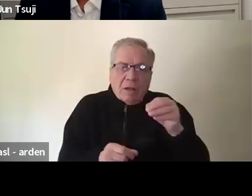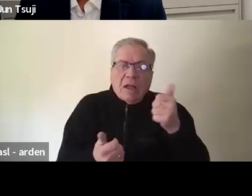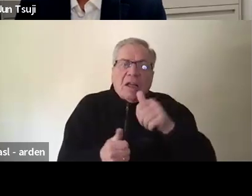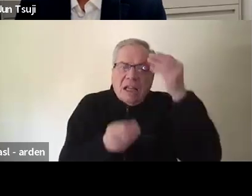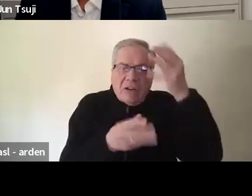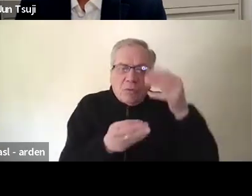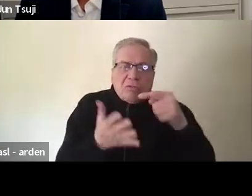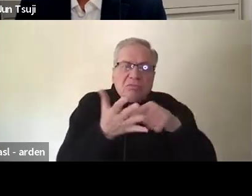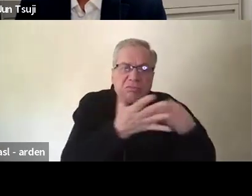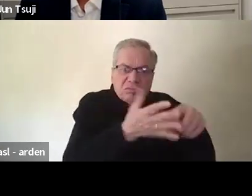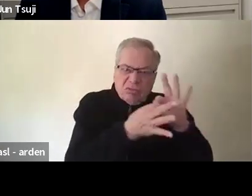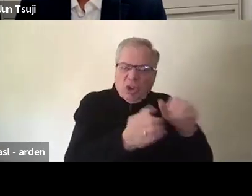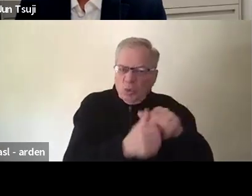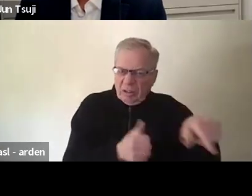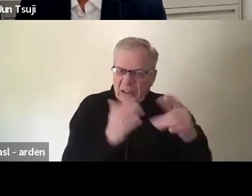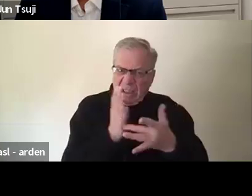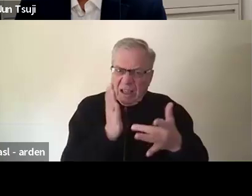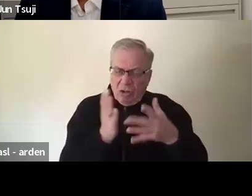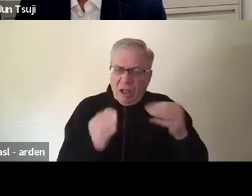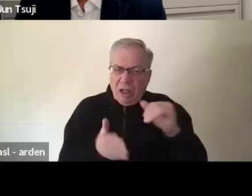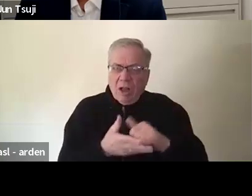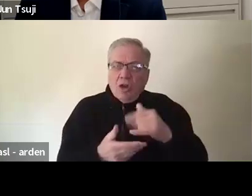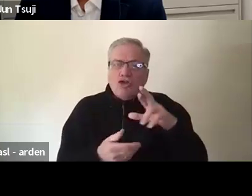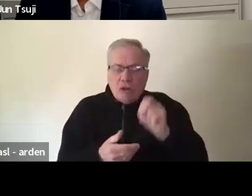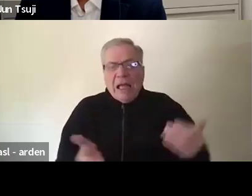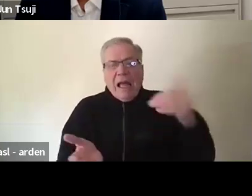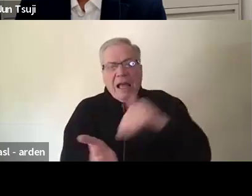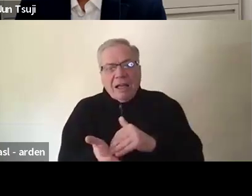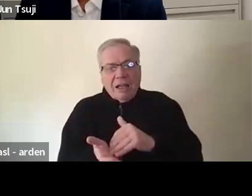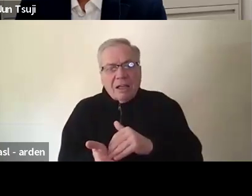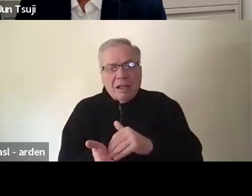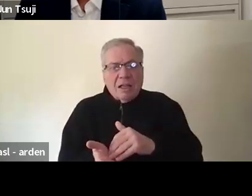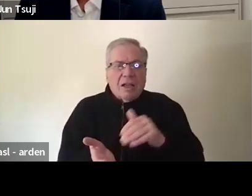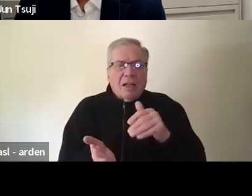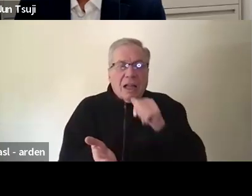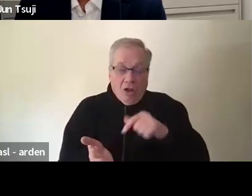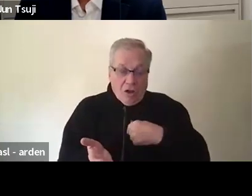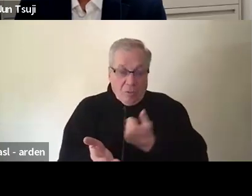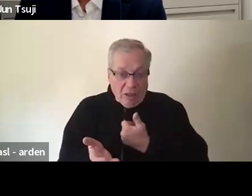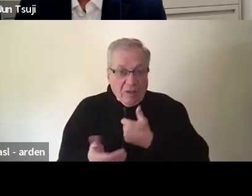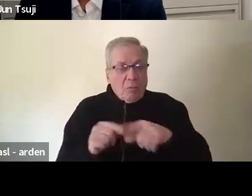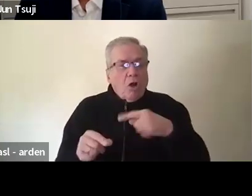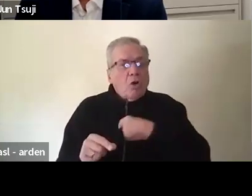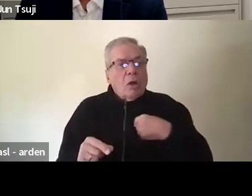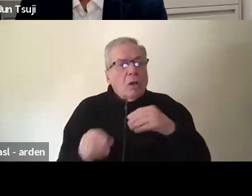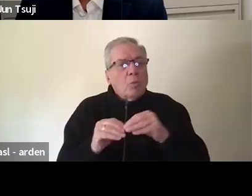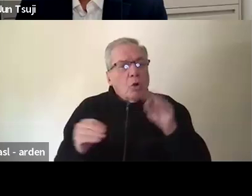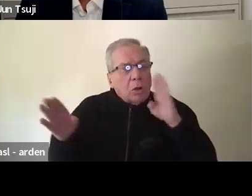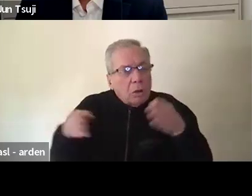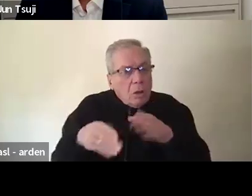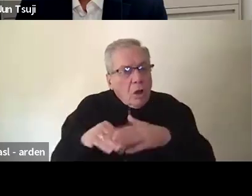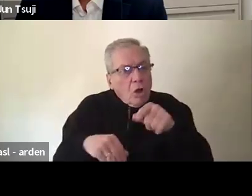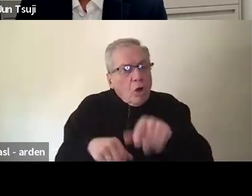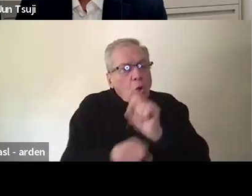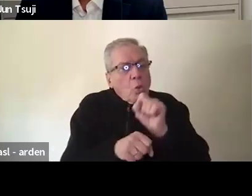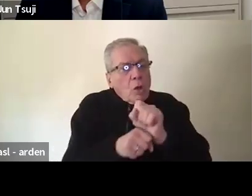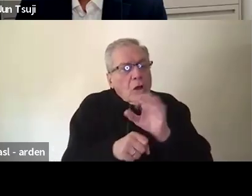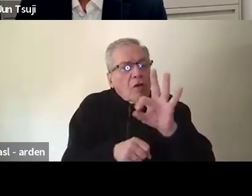system technology. And we are focusing pretty much on workforce readiness, making sure they